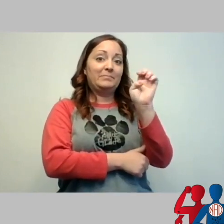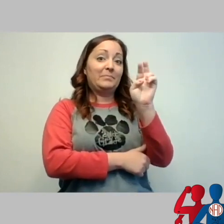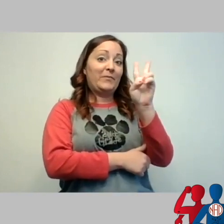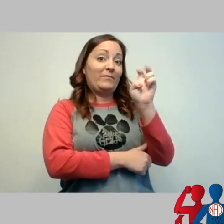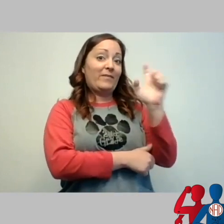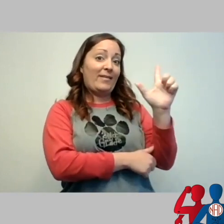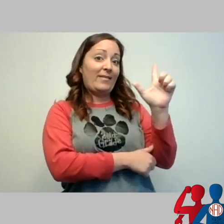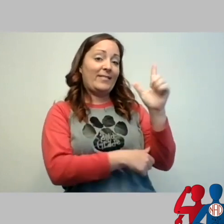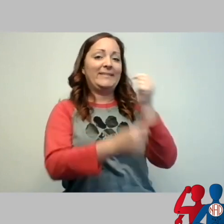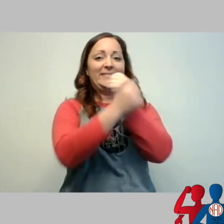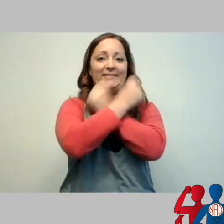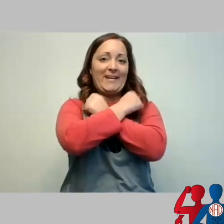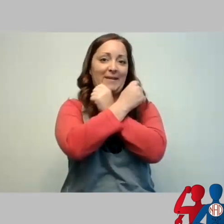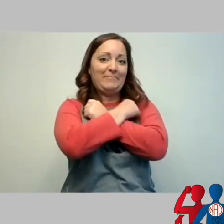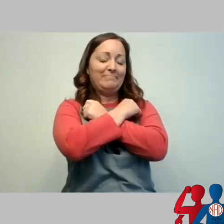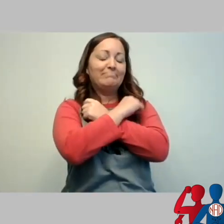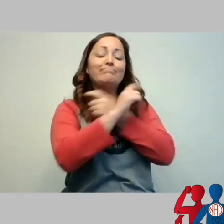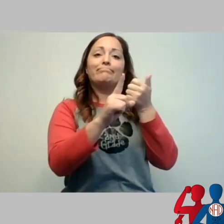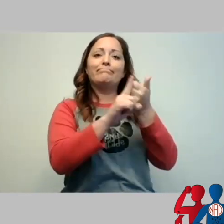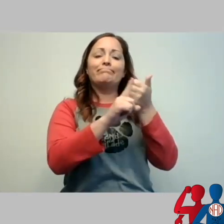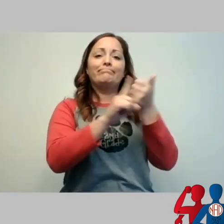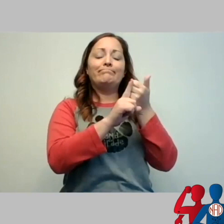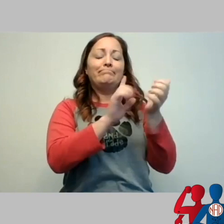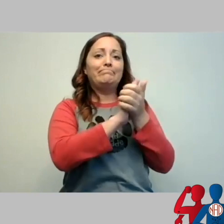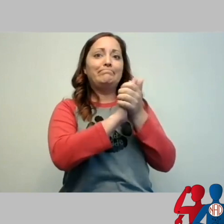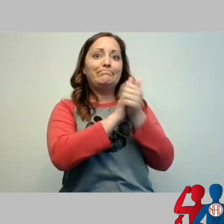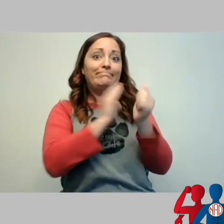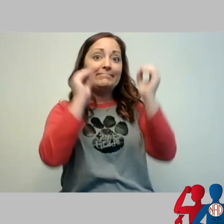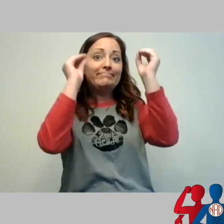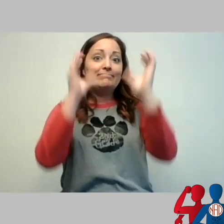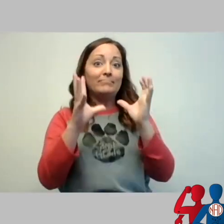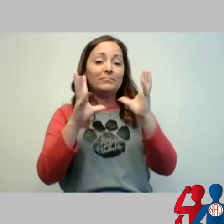The first educator is Tammie Bevell.